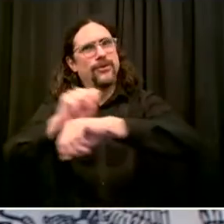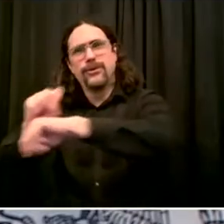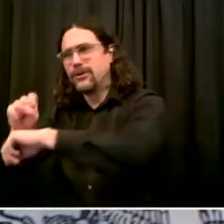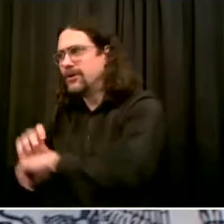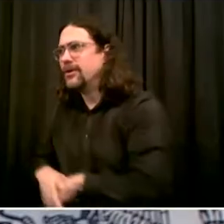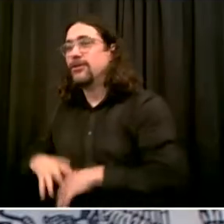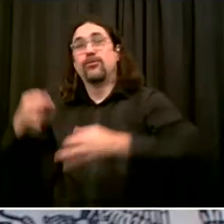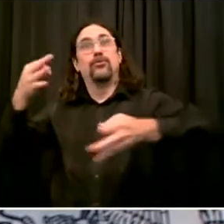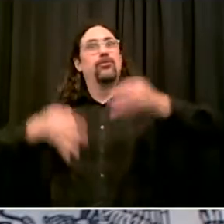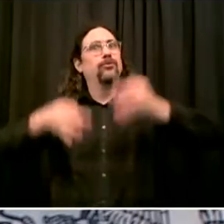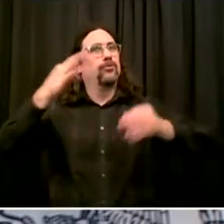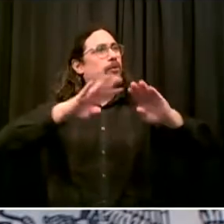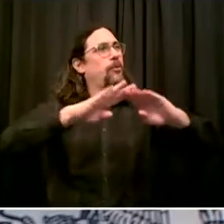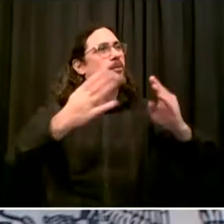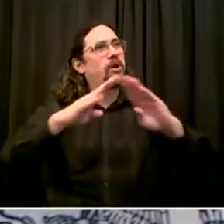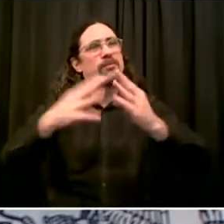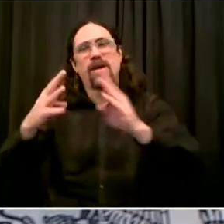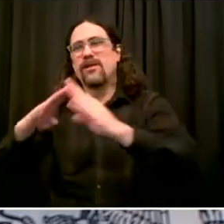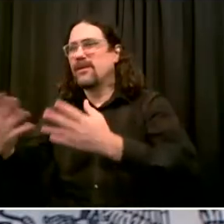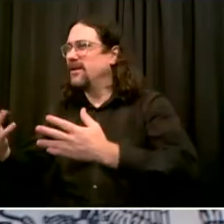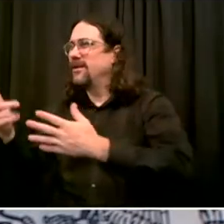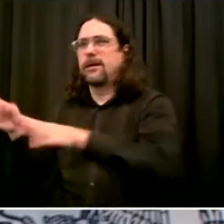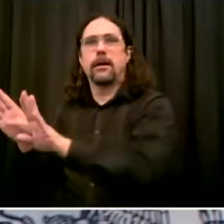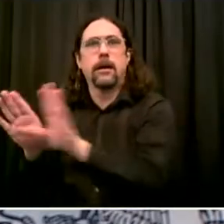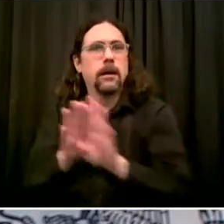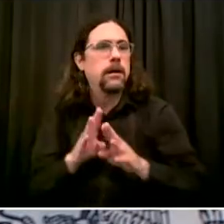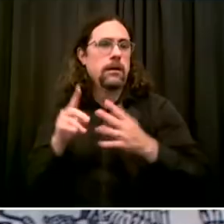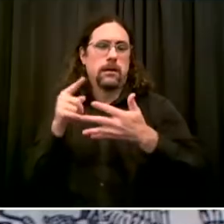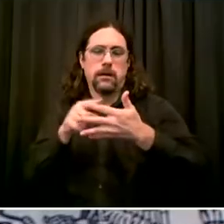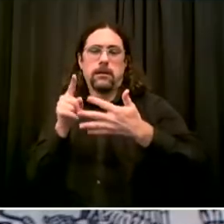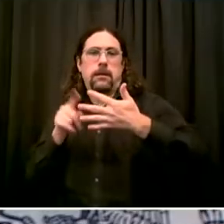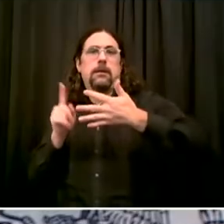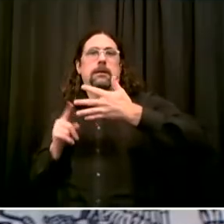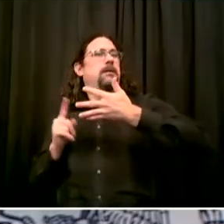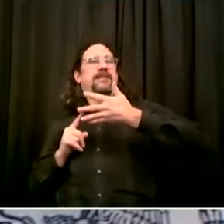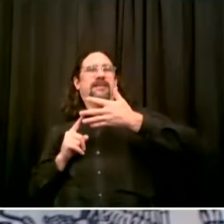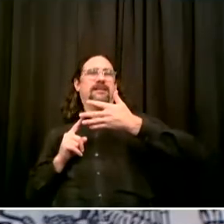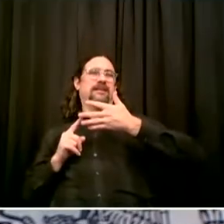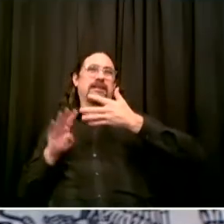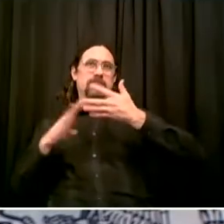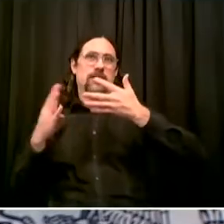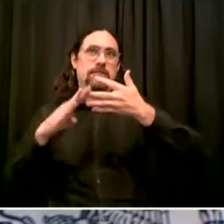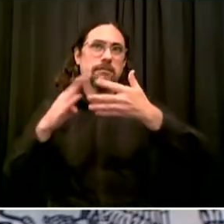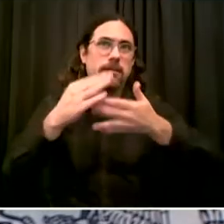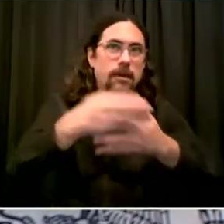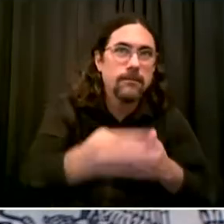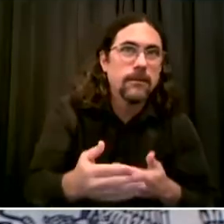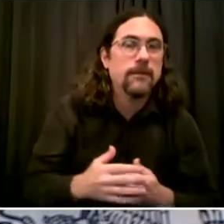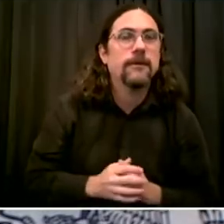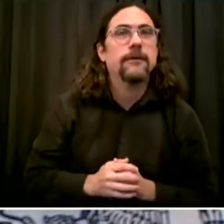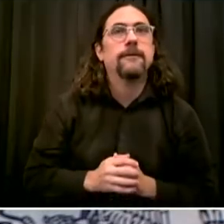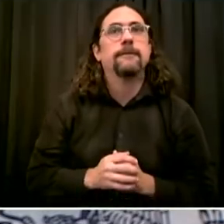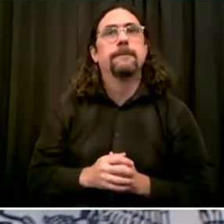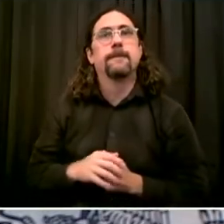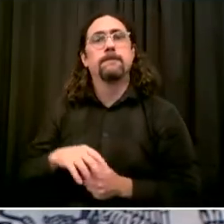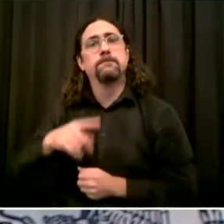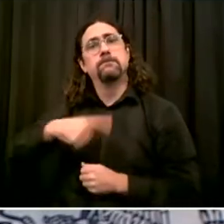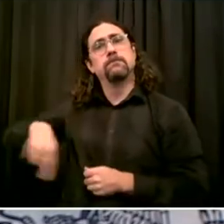MAKE THAT HAPPEN. THERE IS NO QUESTION AGAIN THAT WHEN YOU APPLY MORE AND MORE OFFICERS TO TAERGTED AREAS,